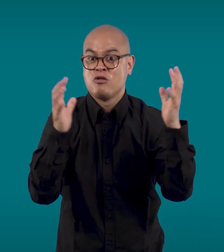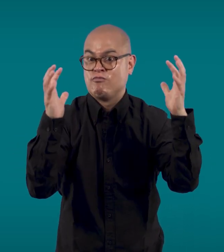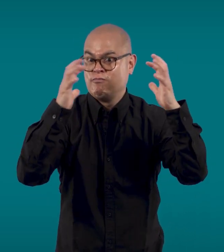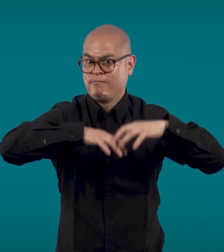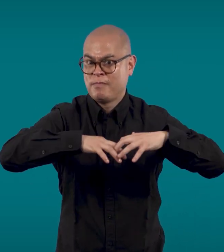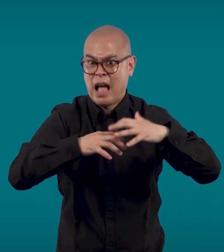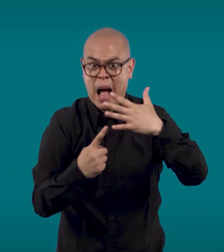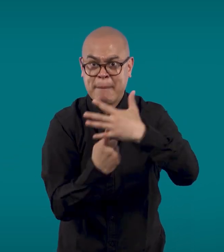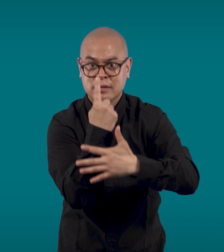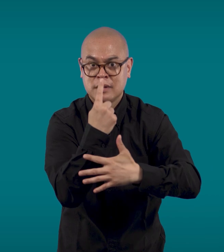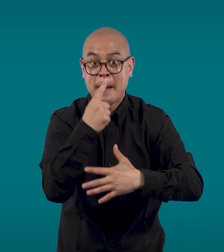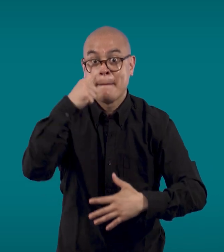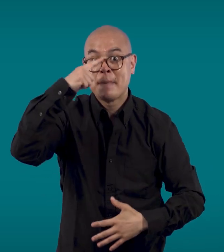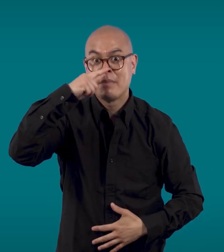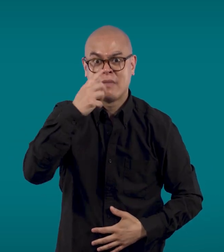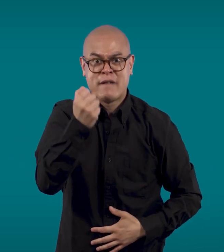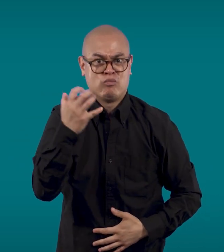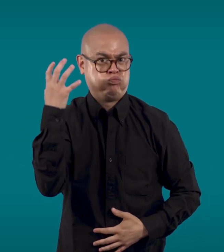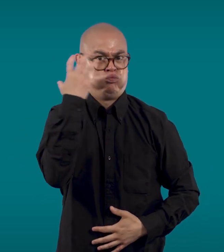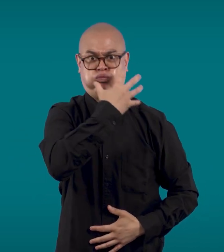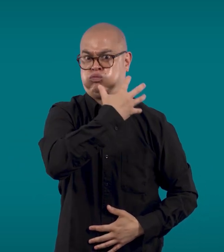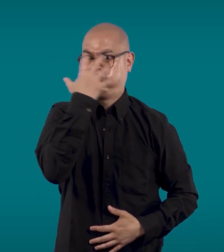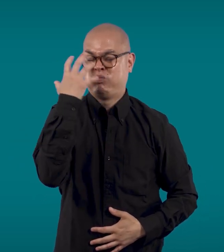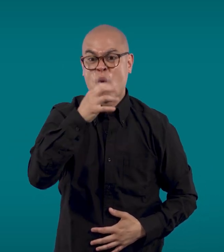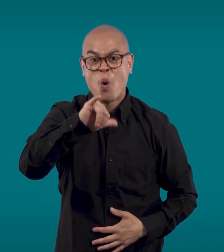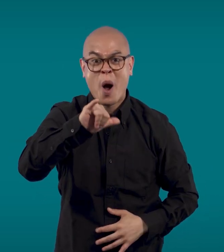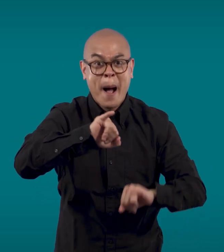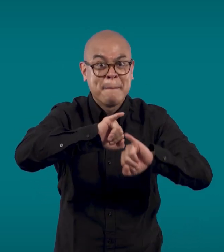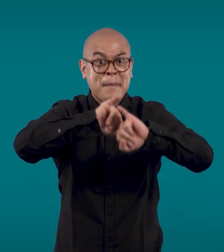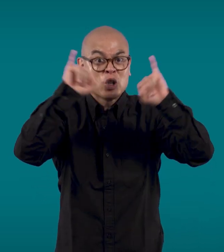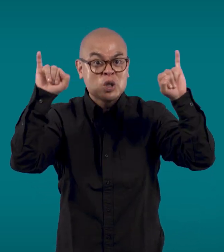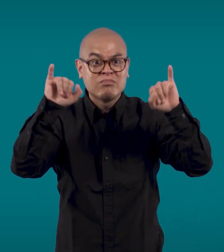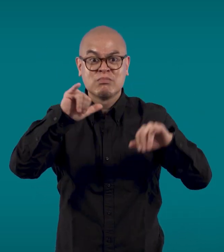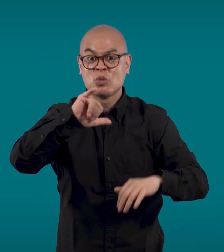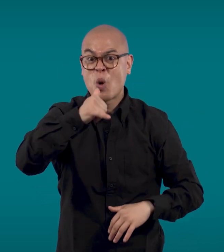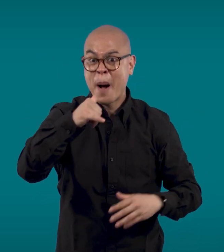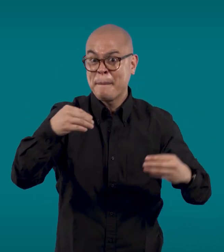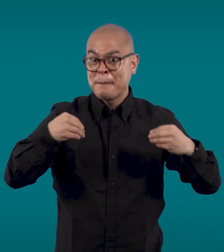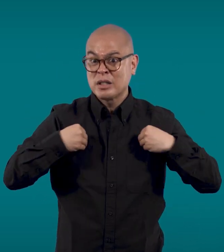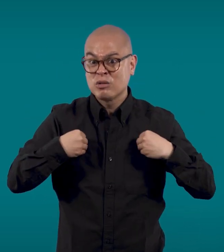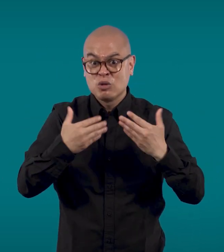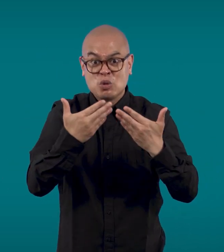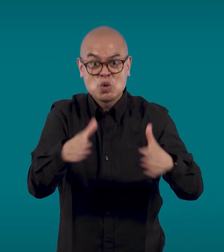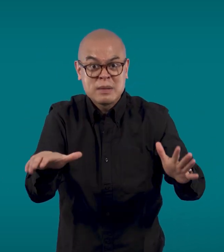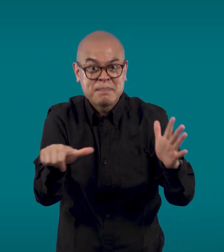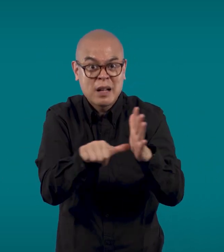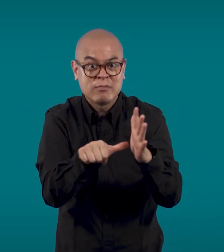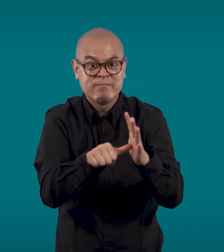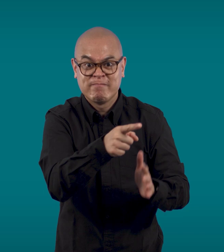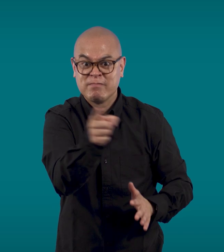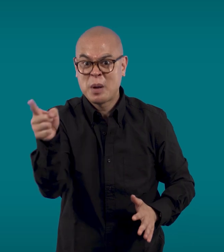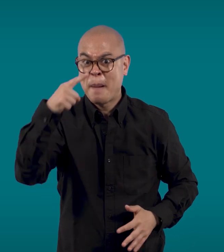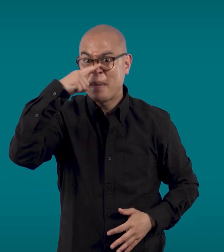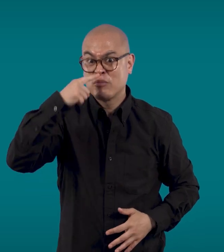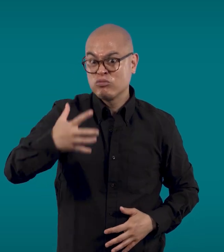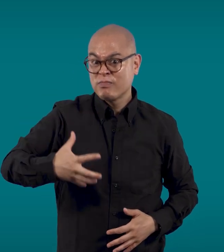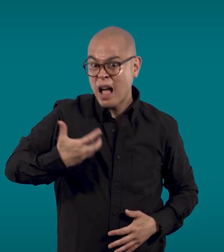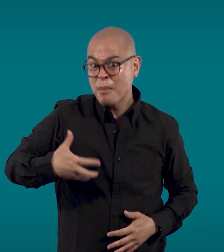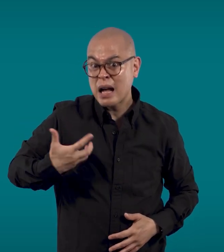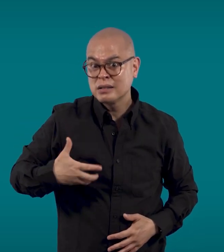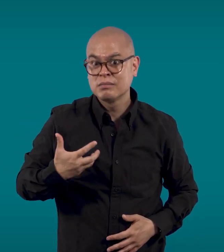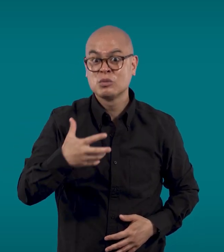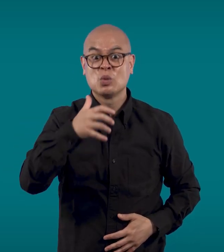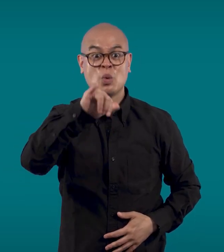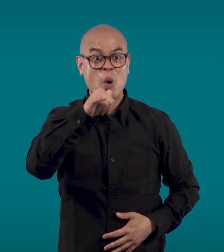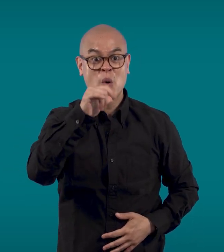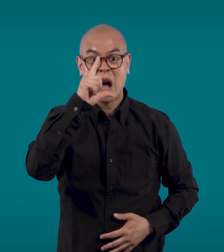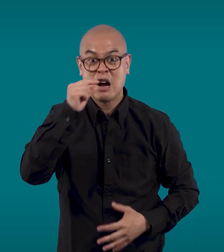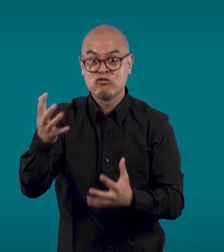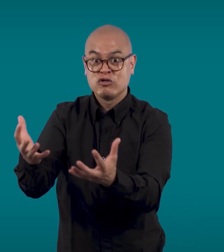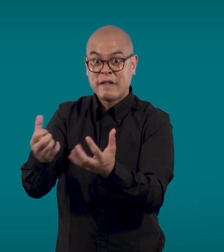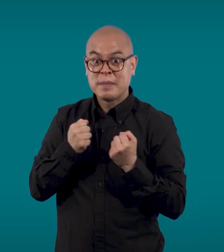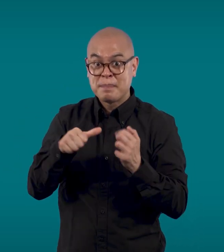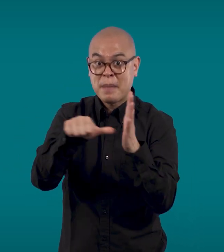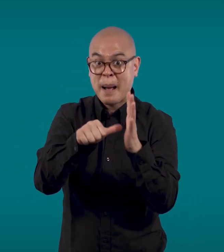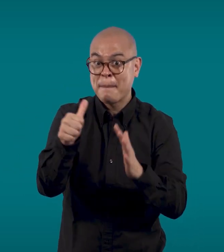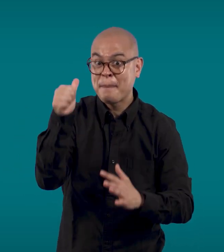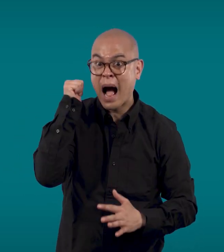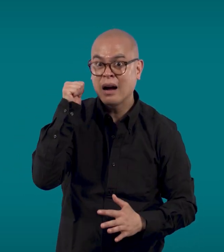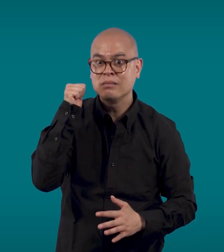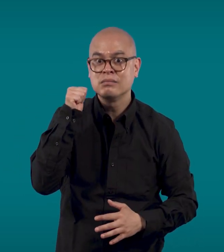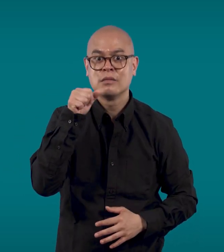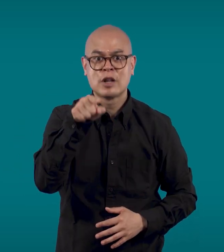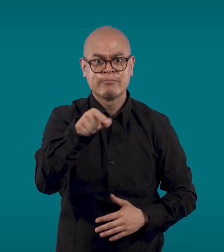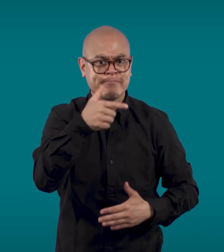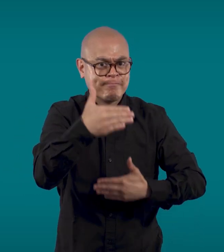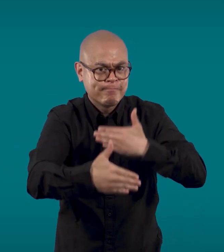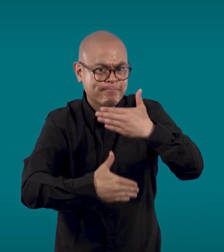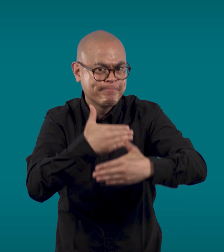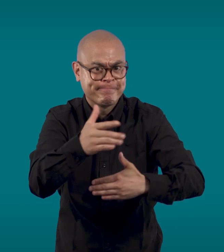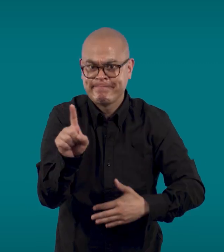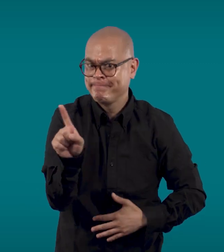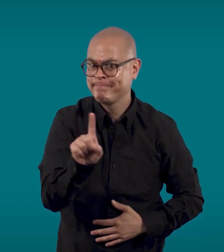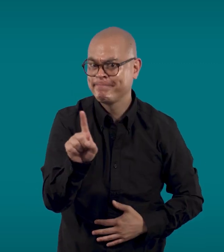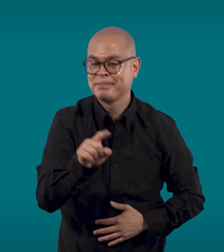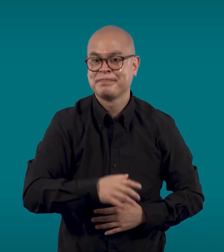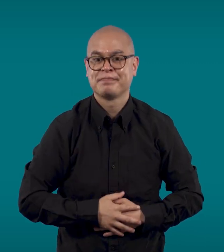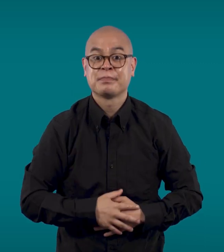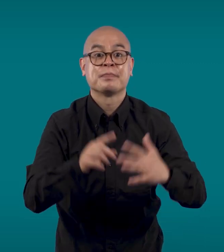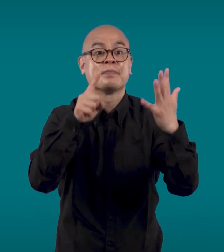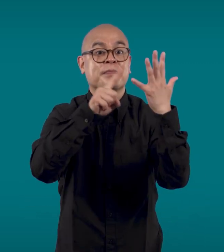The ways network operators are required to process complaints and compensation